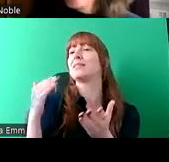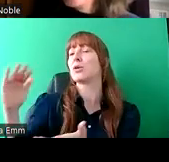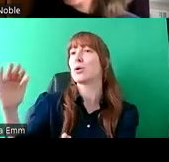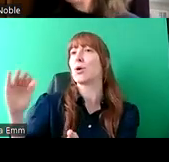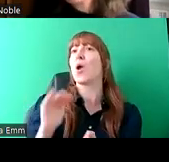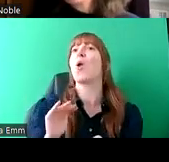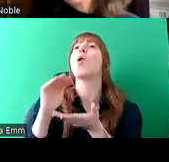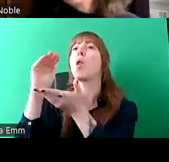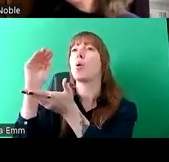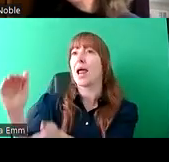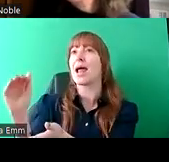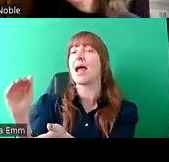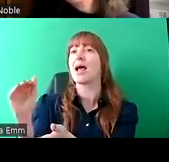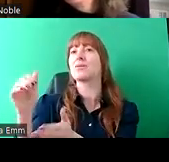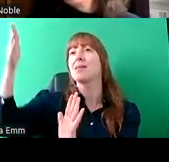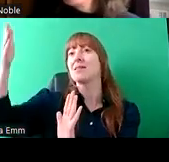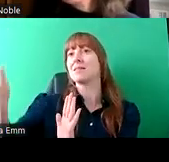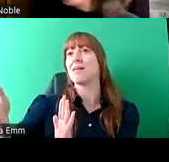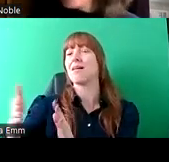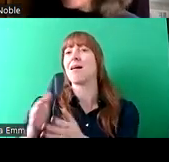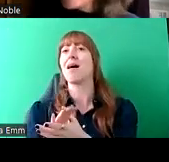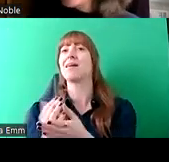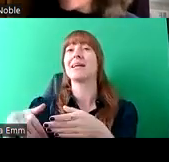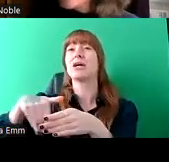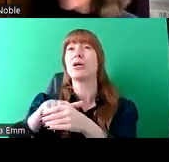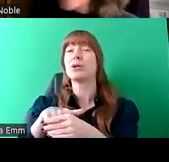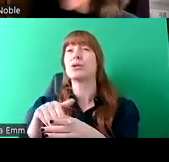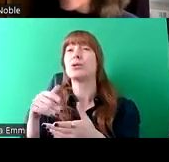at the side there. They include the 'Women in Revolt!' exhibition that's currently on